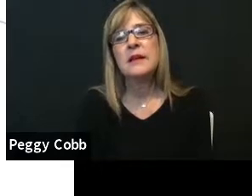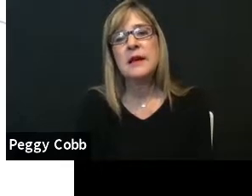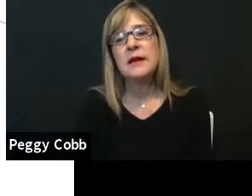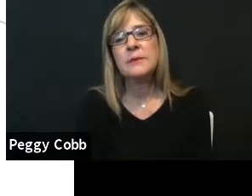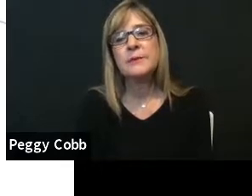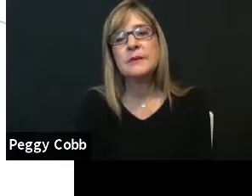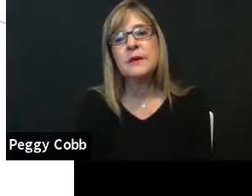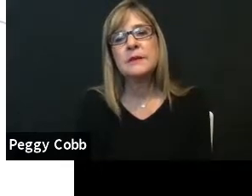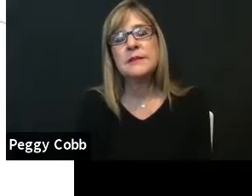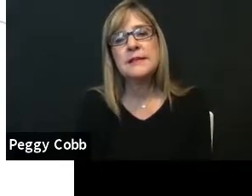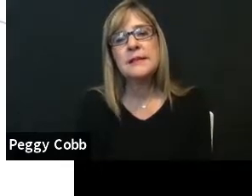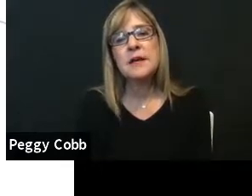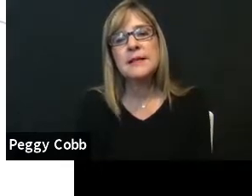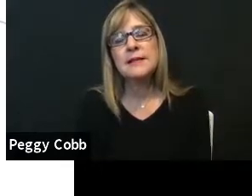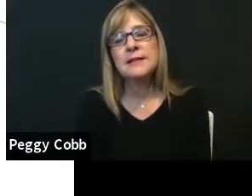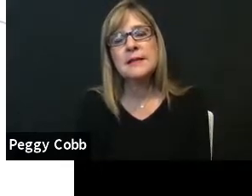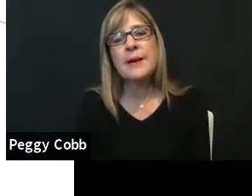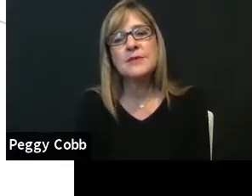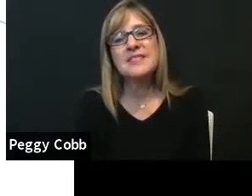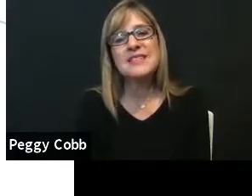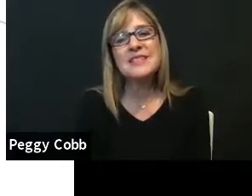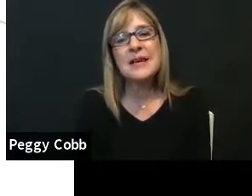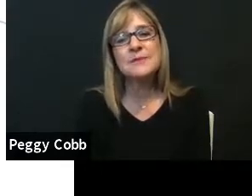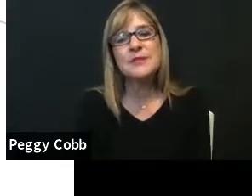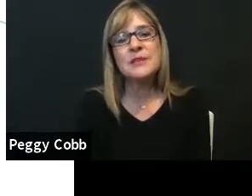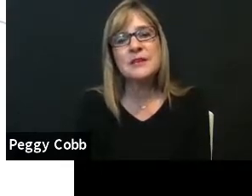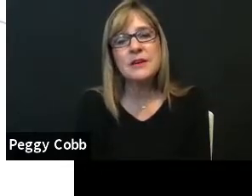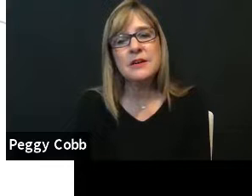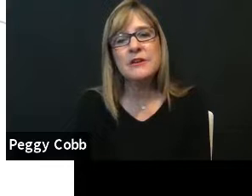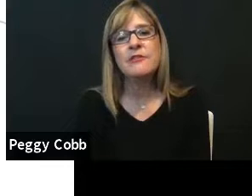and up tended to contact us about six times a year